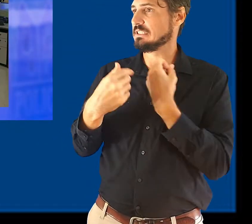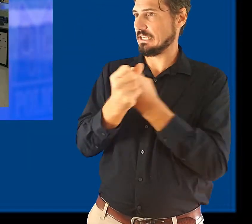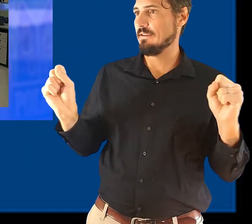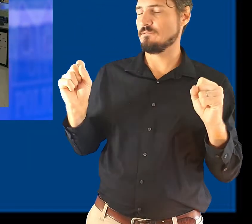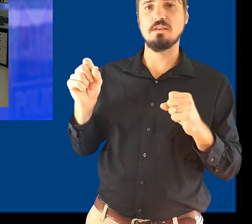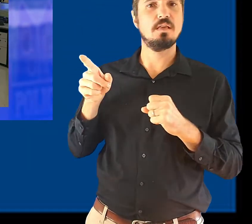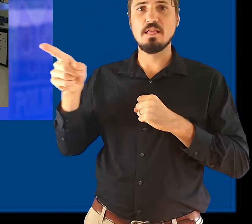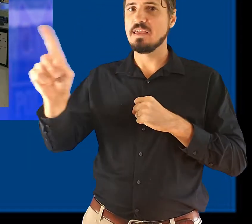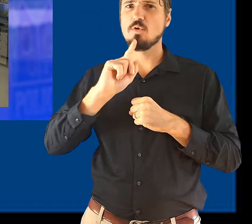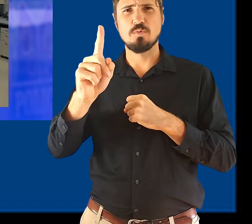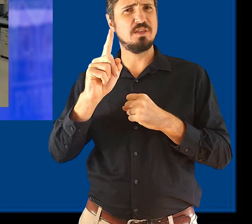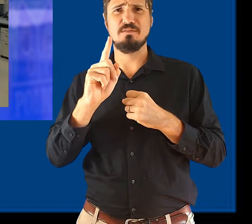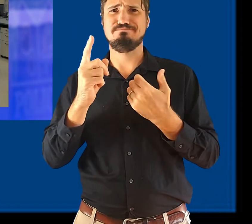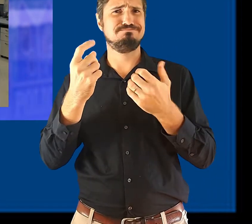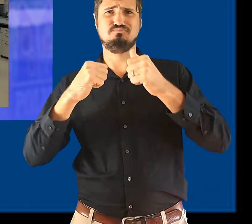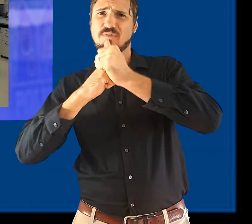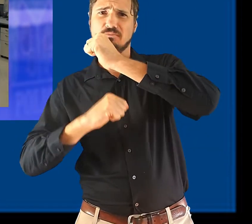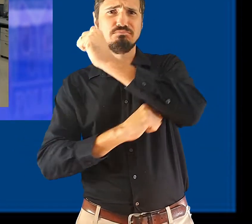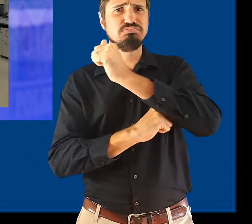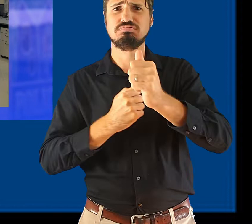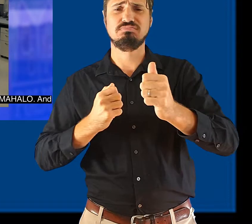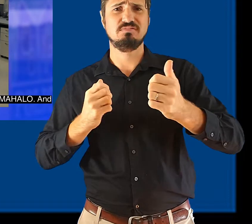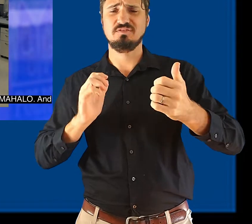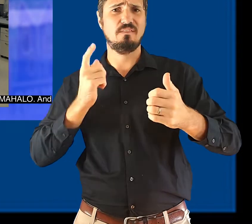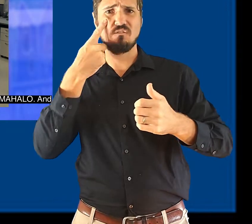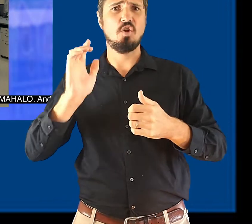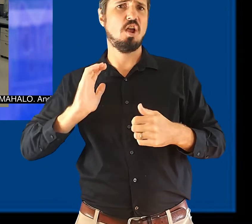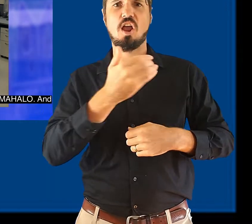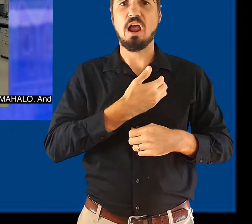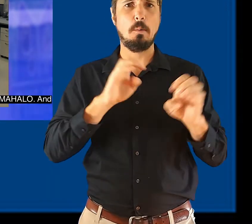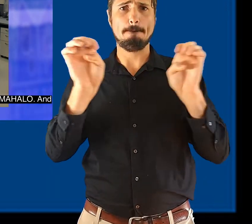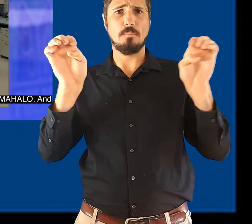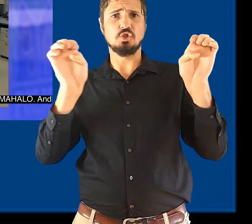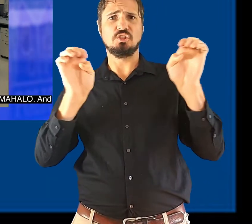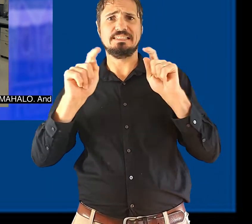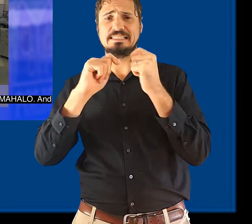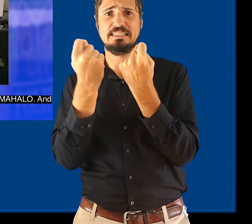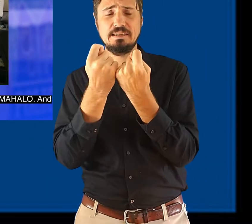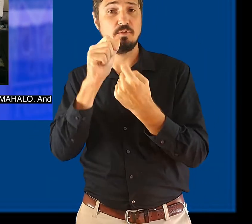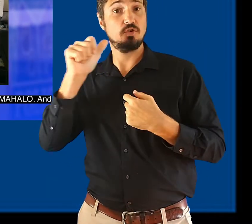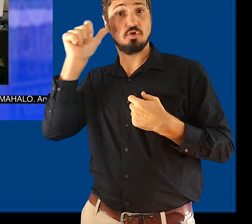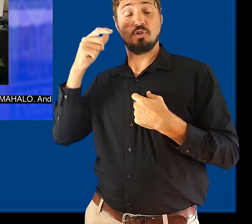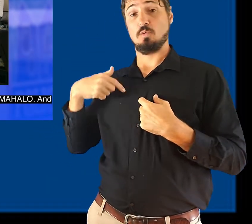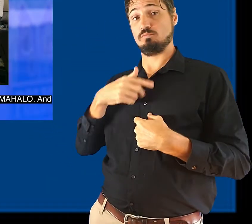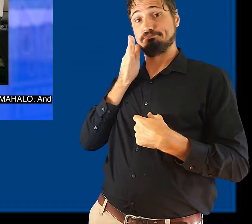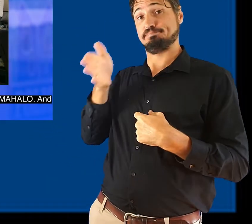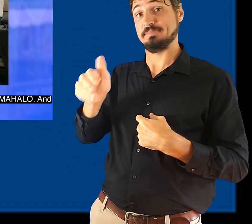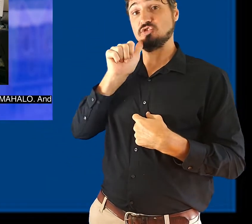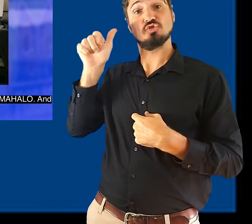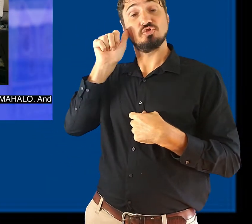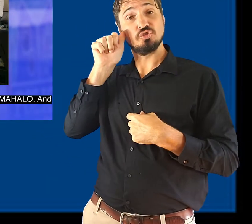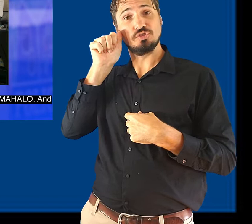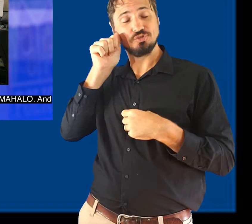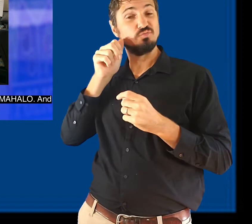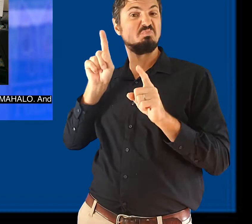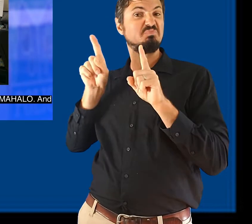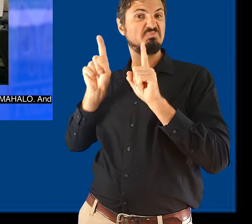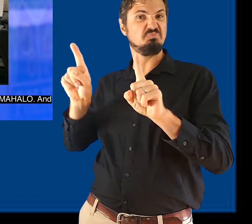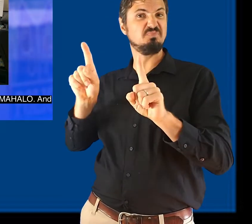Yesterday, we had the opportunity to join Chief Raybuck in giving a socially distant MAHALO. And I hope you can join me in doing the same.